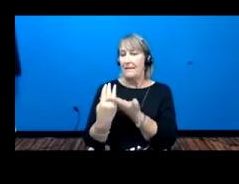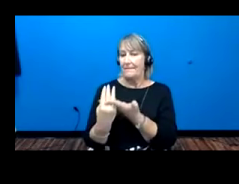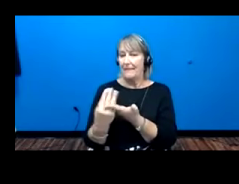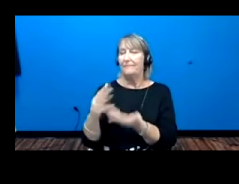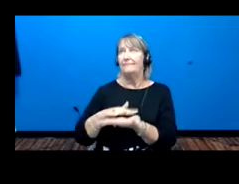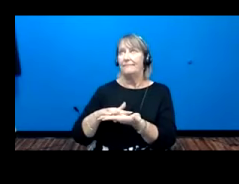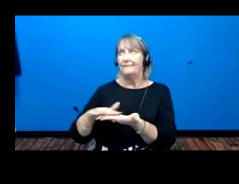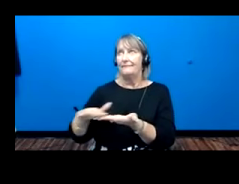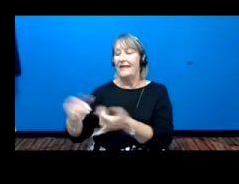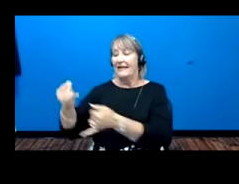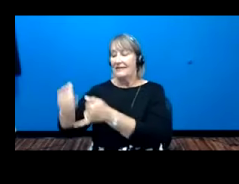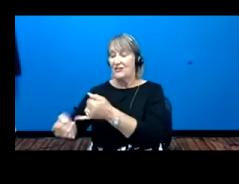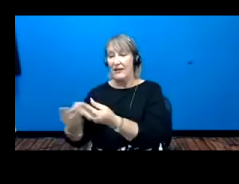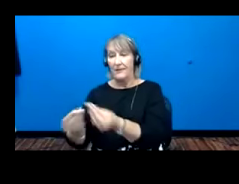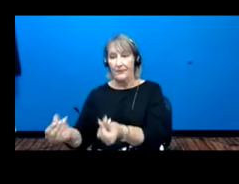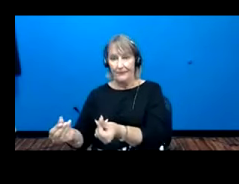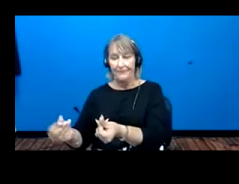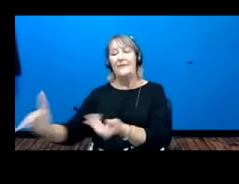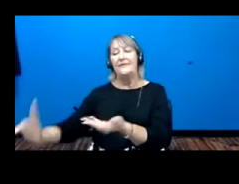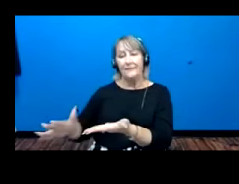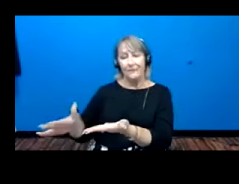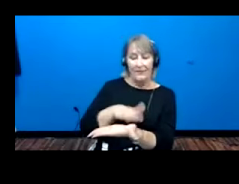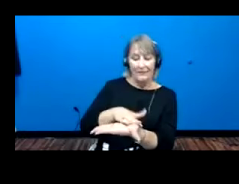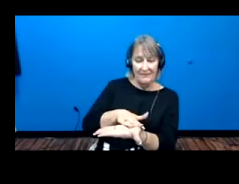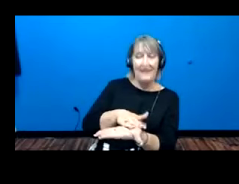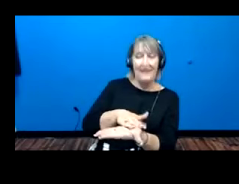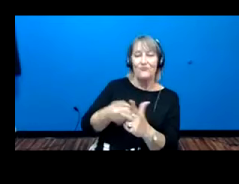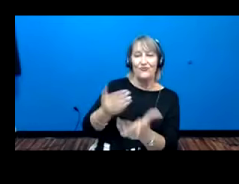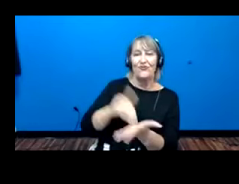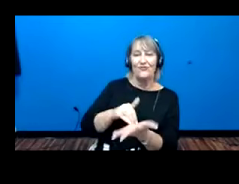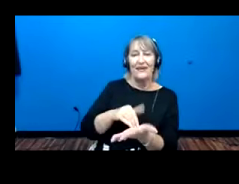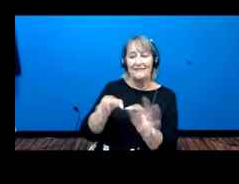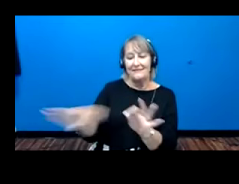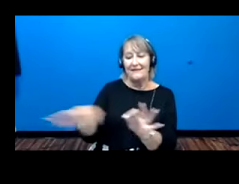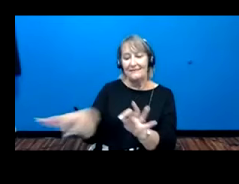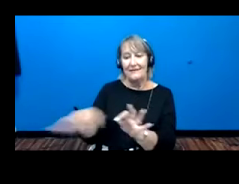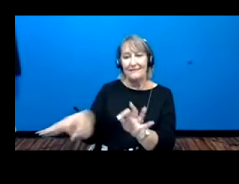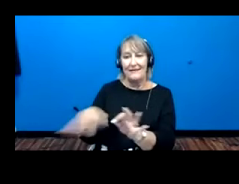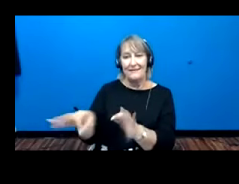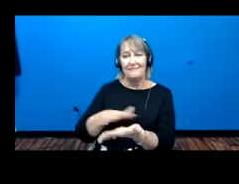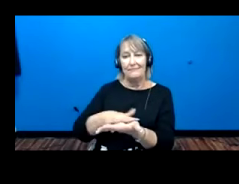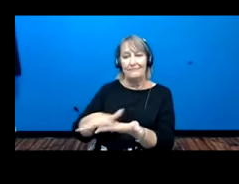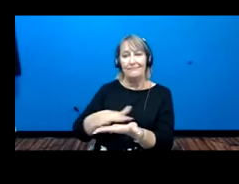everything being braille-ready is key here so that folks can go to the site